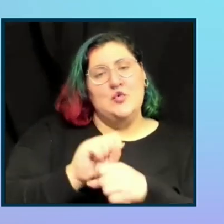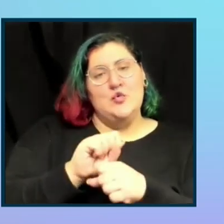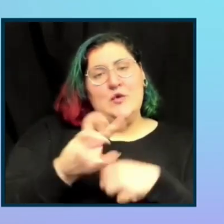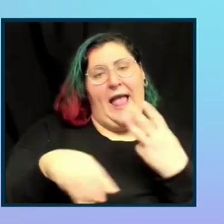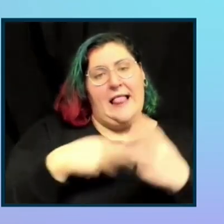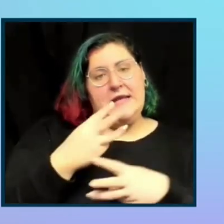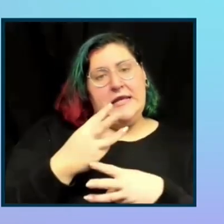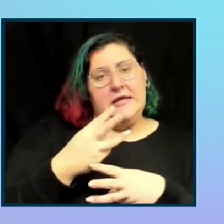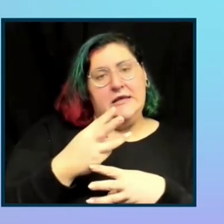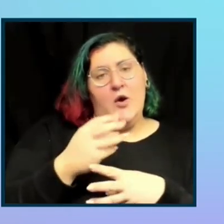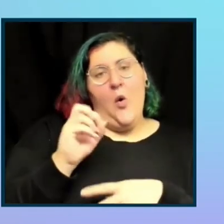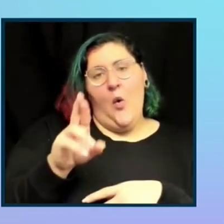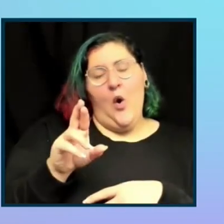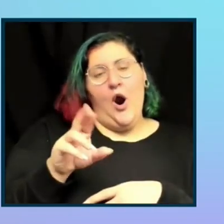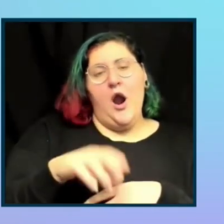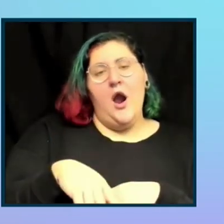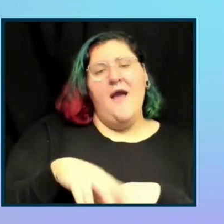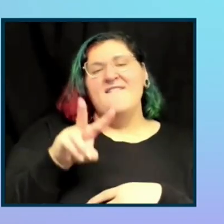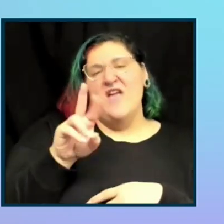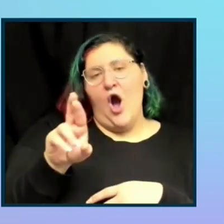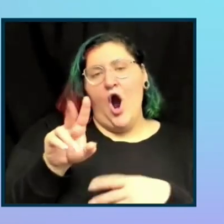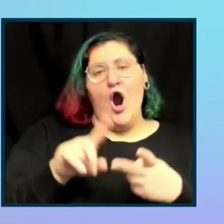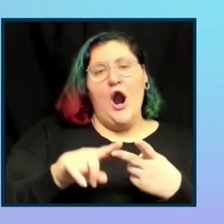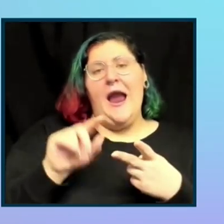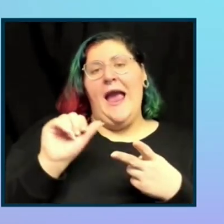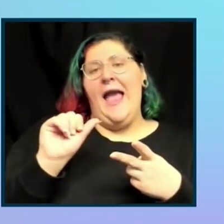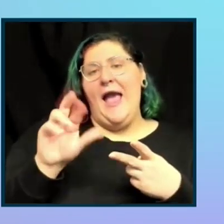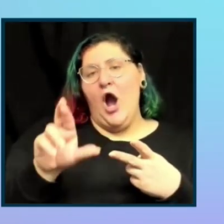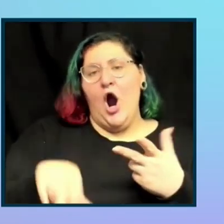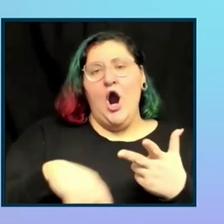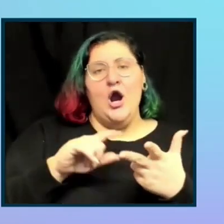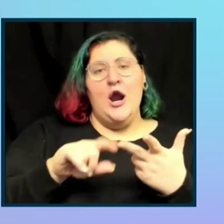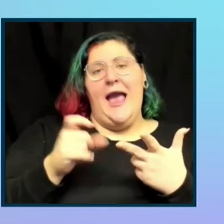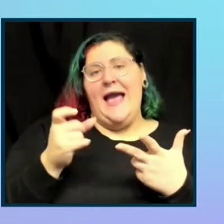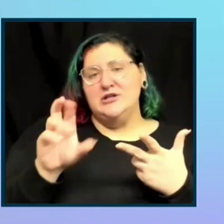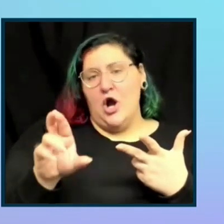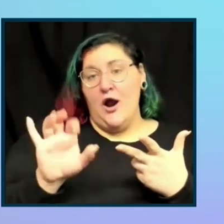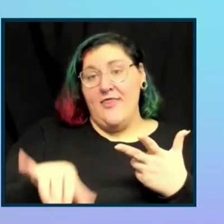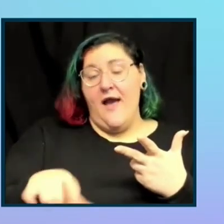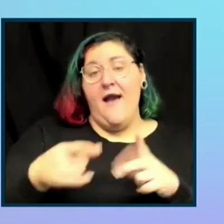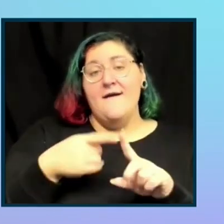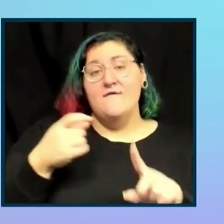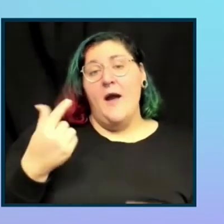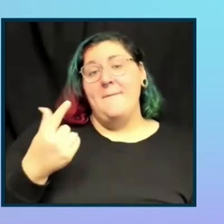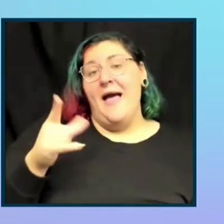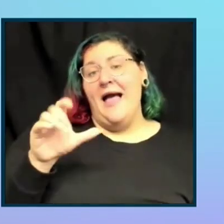Now that comes from Glenda. Ah, hi Glenda. Hello? That's a great question. Hi Glenda?